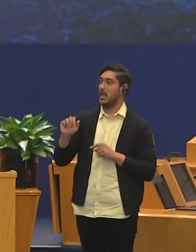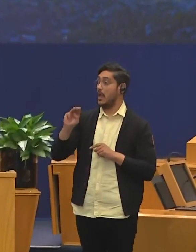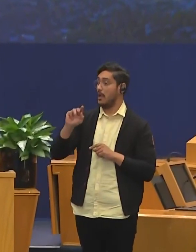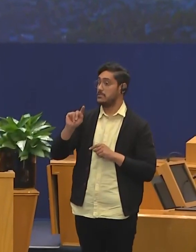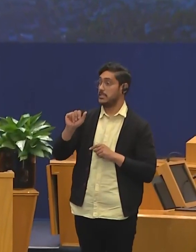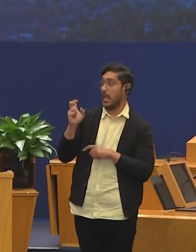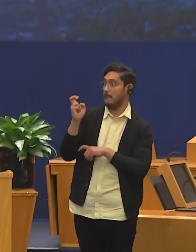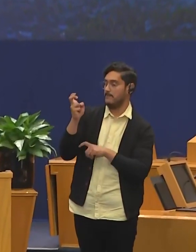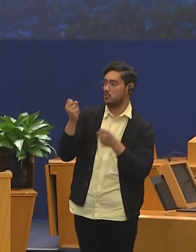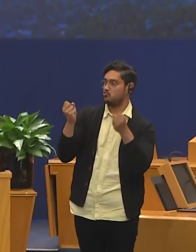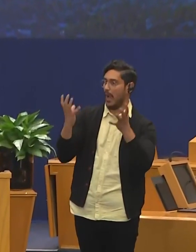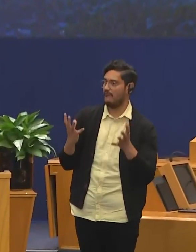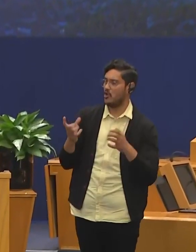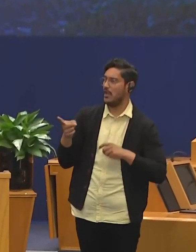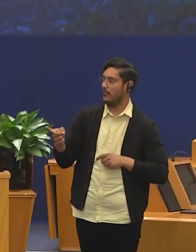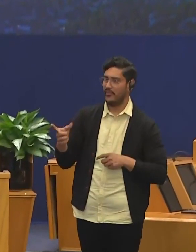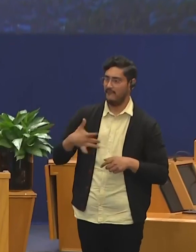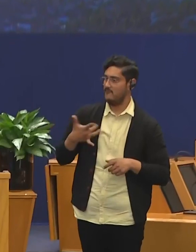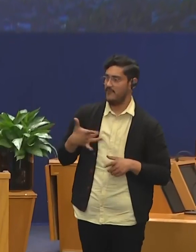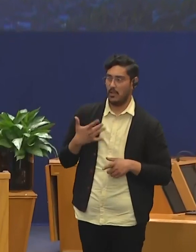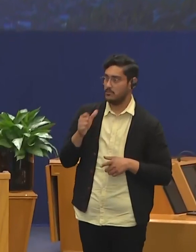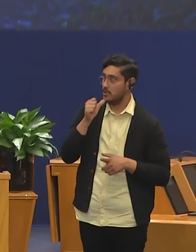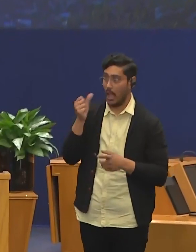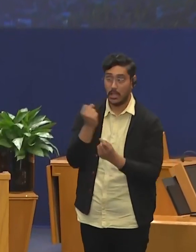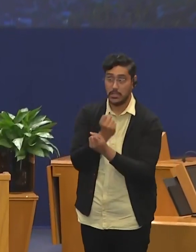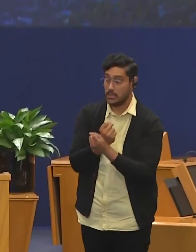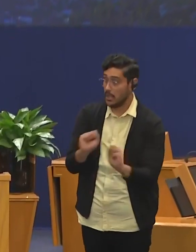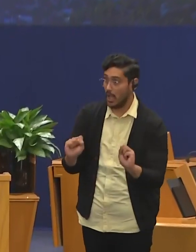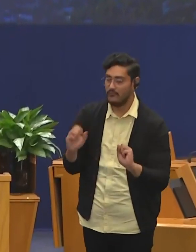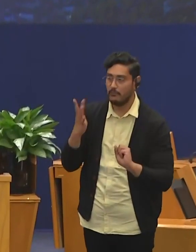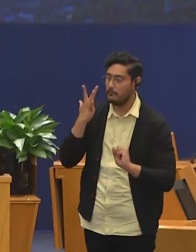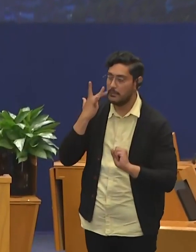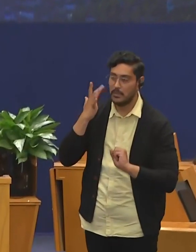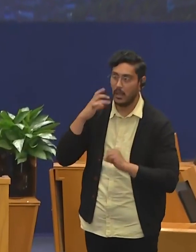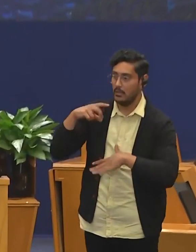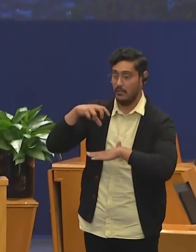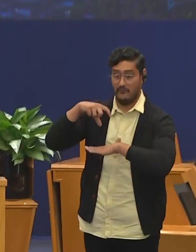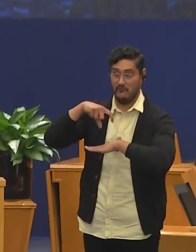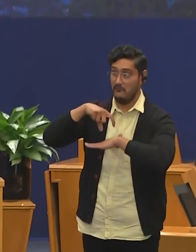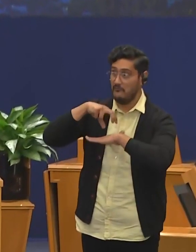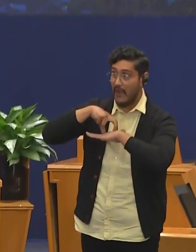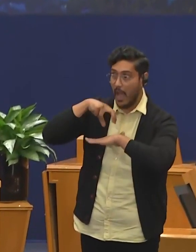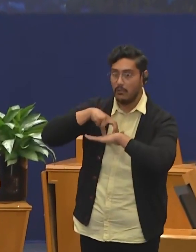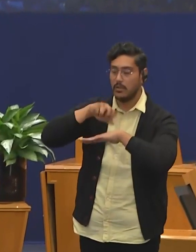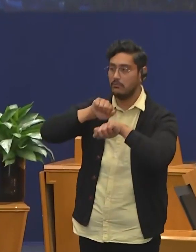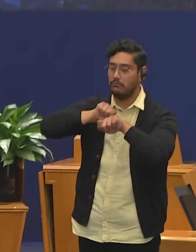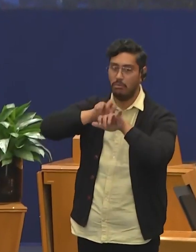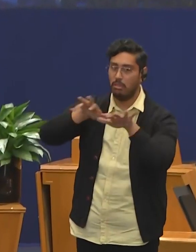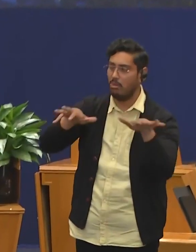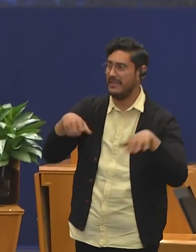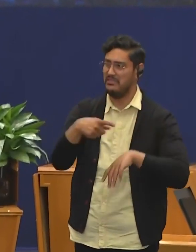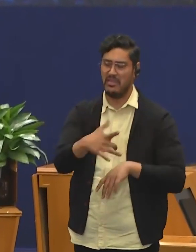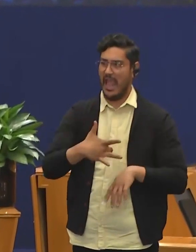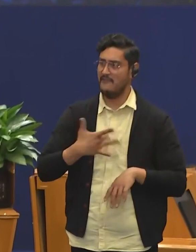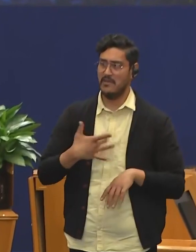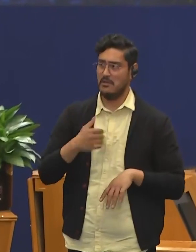STORIES WITH MTA AND MTA BUS DRIVERS WHO FEEL THAT THE SYSTEM IS UNSAFE BECAUSE OF THE VIRUS,